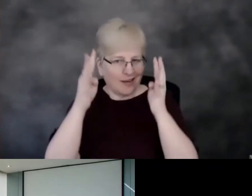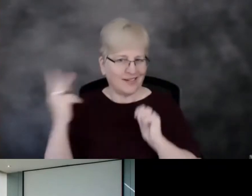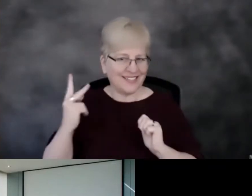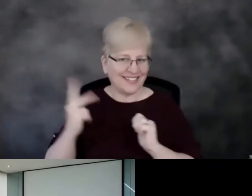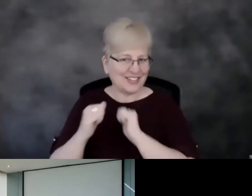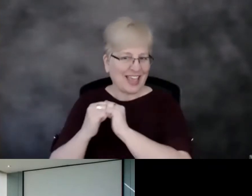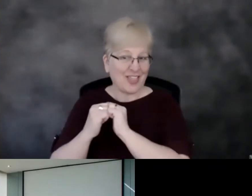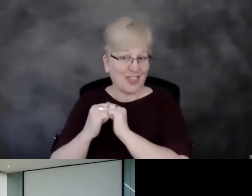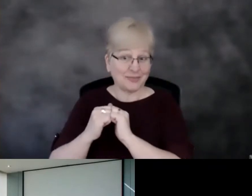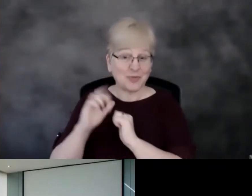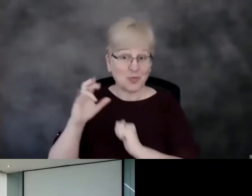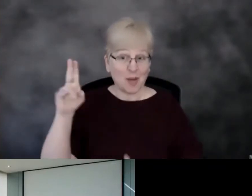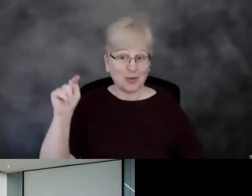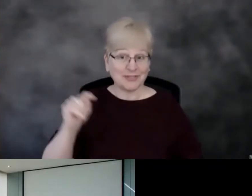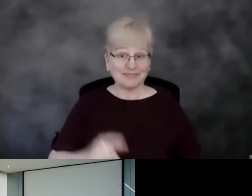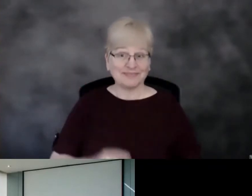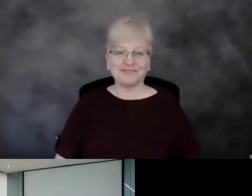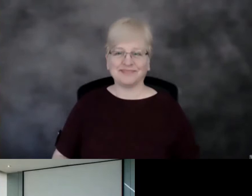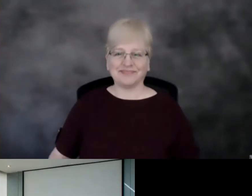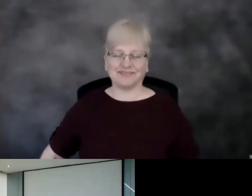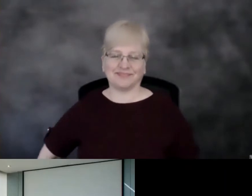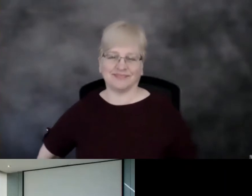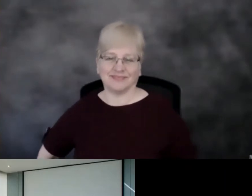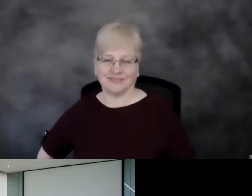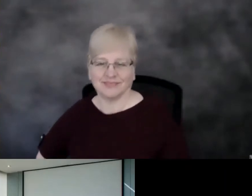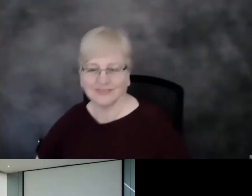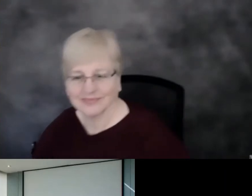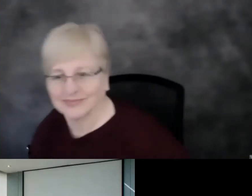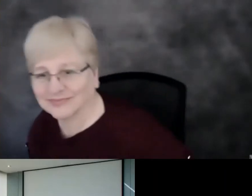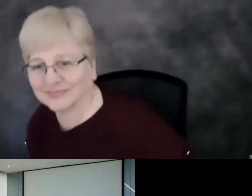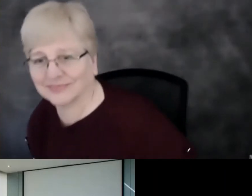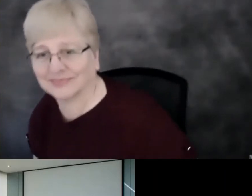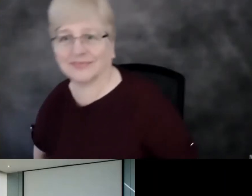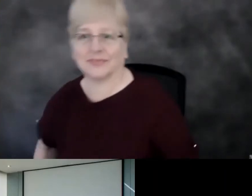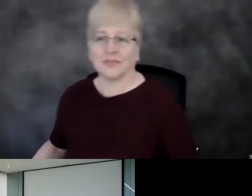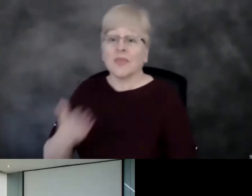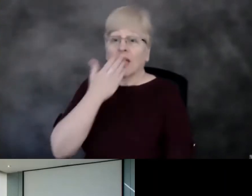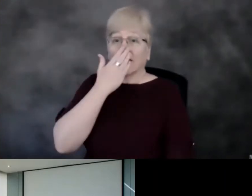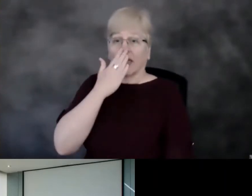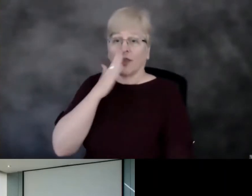16:17:45 >> ROBERT SMITH: Thank you, Felice. In a little over